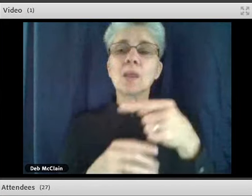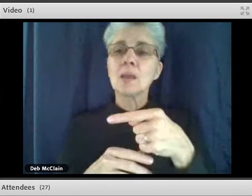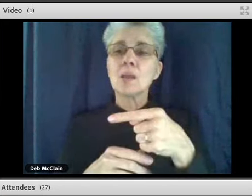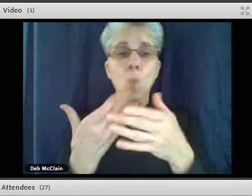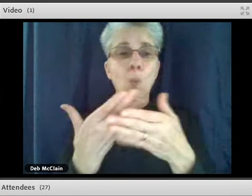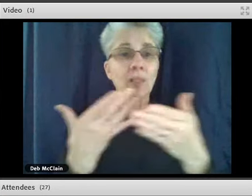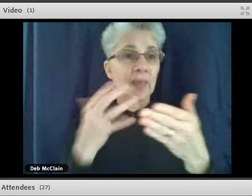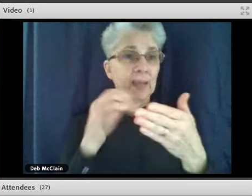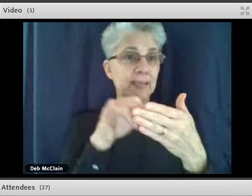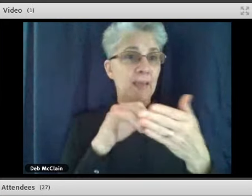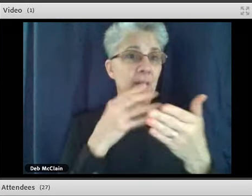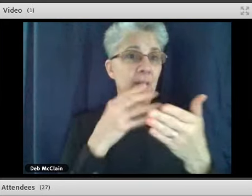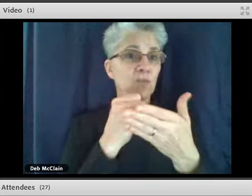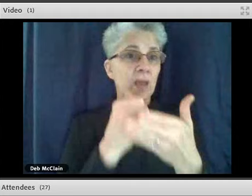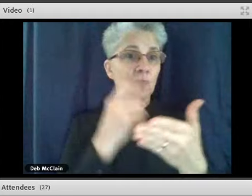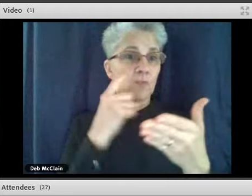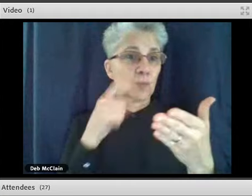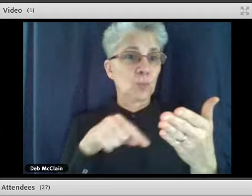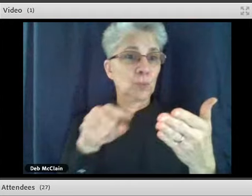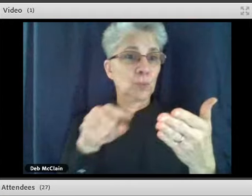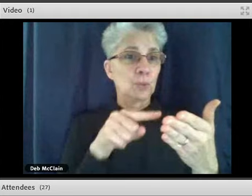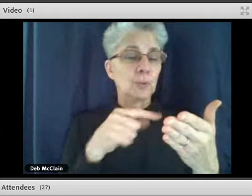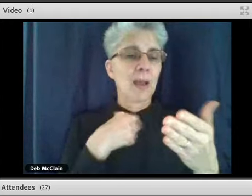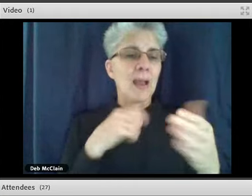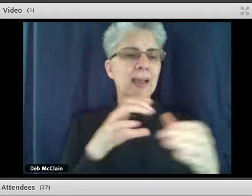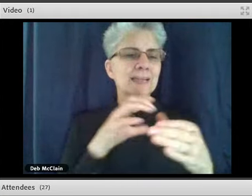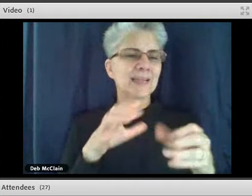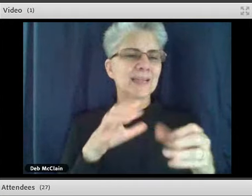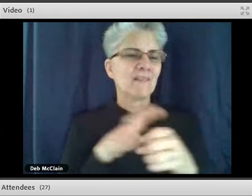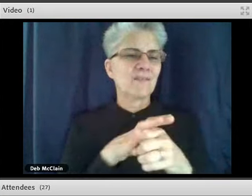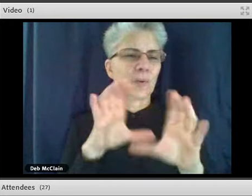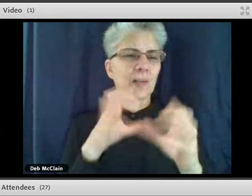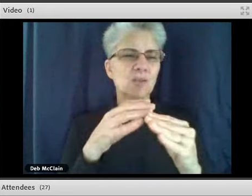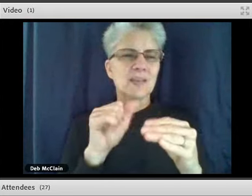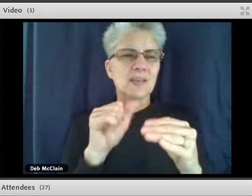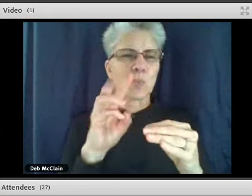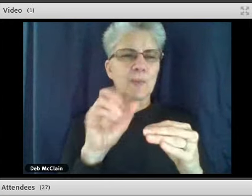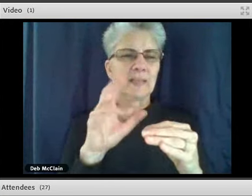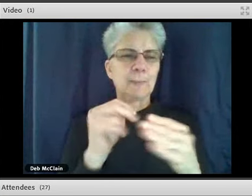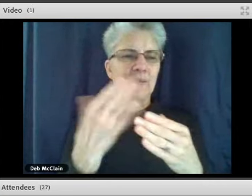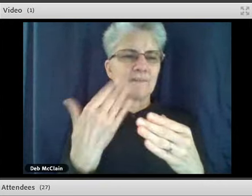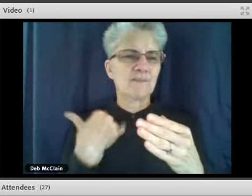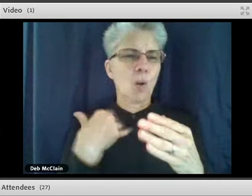If not, I can I can keep talking to you about it. So, one of the things that that might be helpful to you guys,